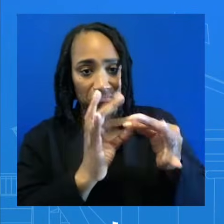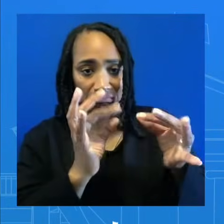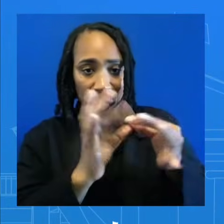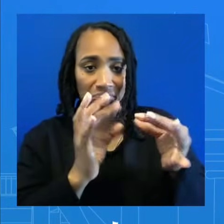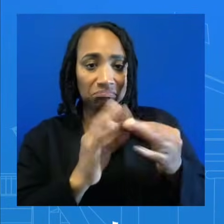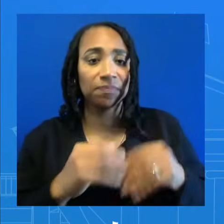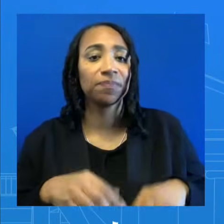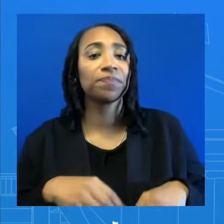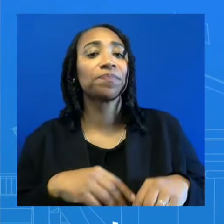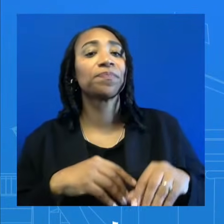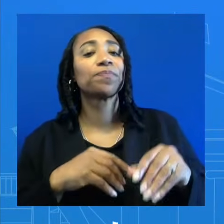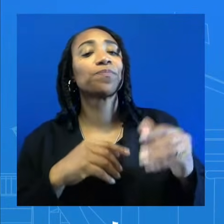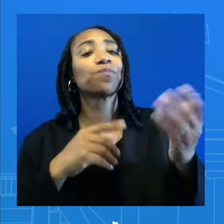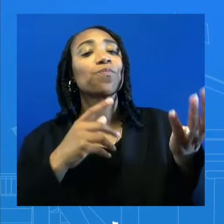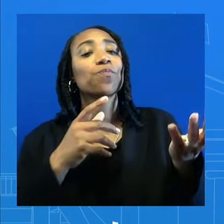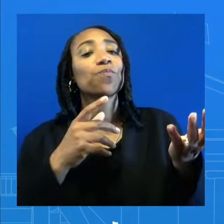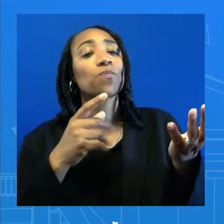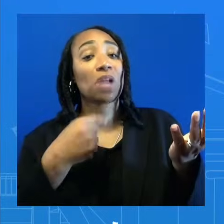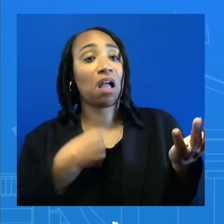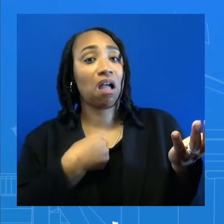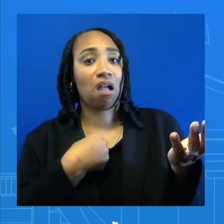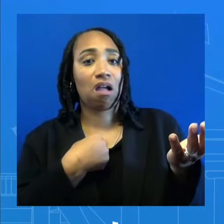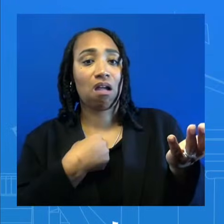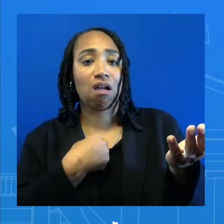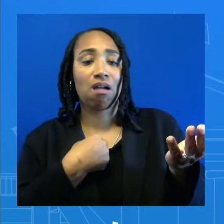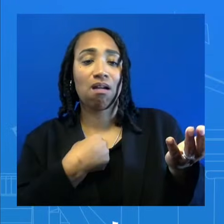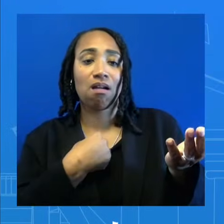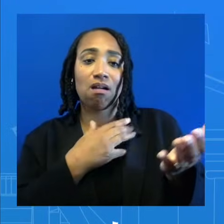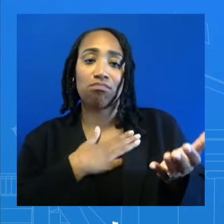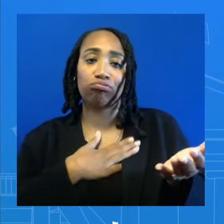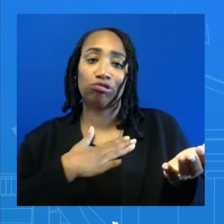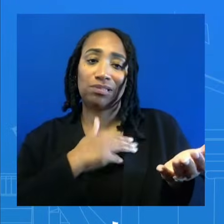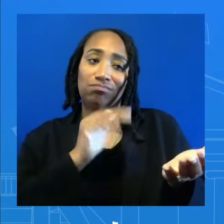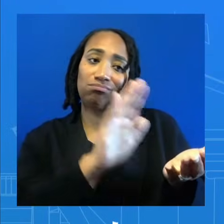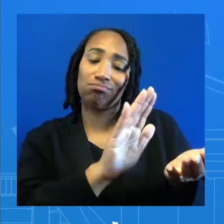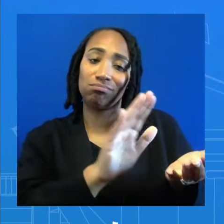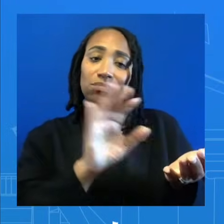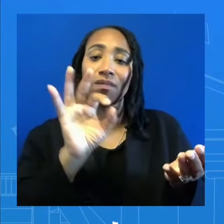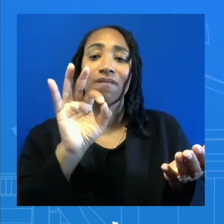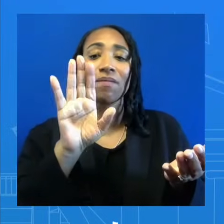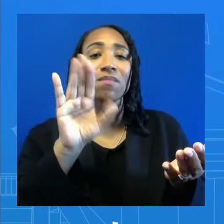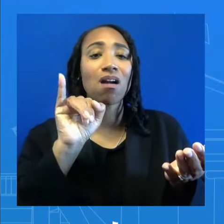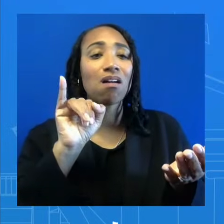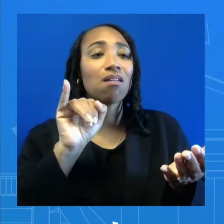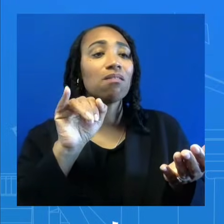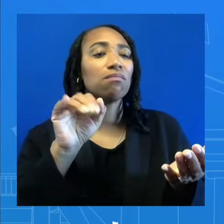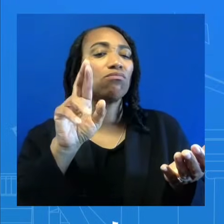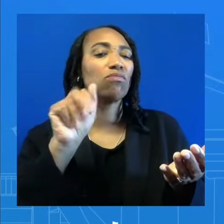and all that he has done to -- in his role. I don't have anything more to say beyond that.